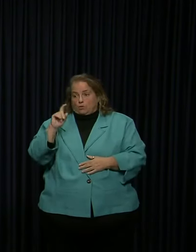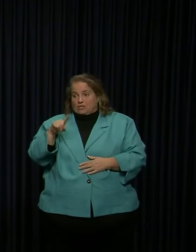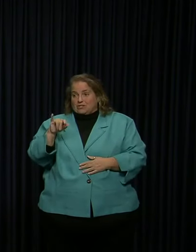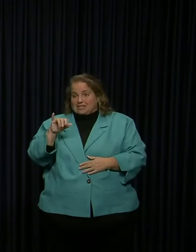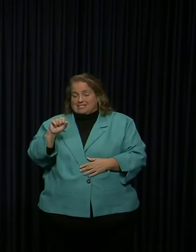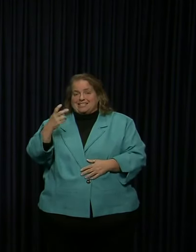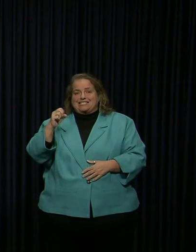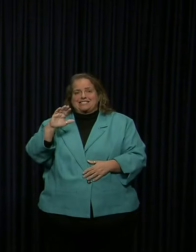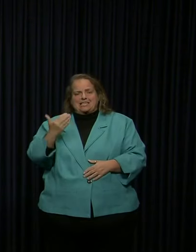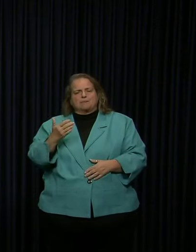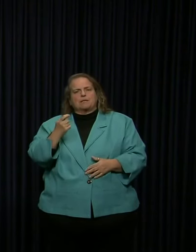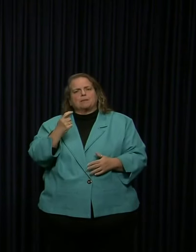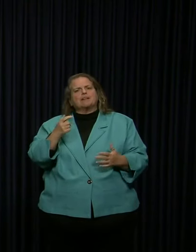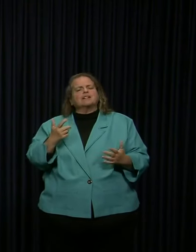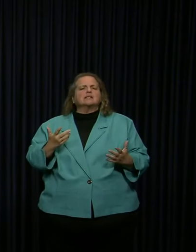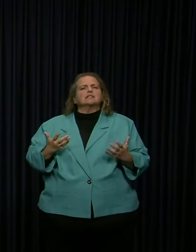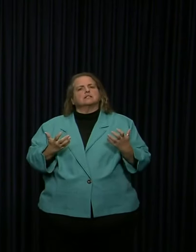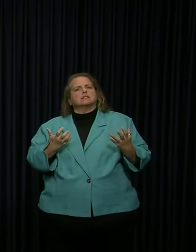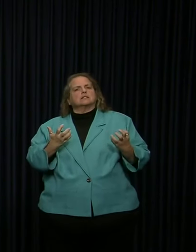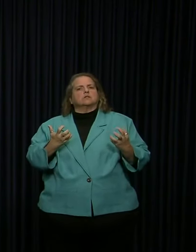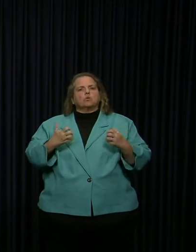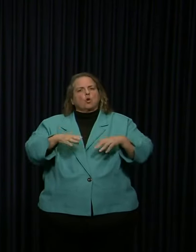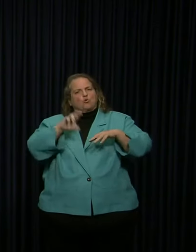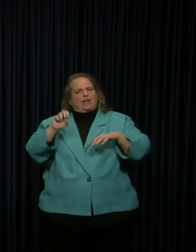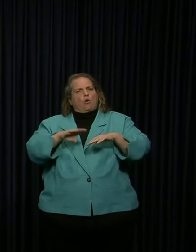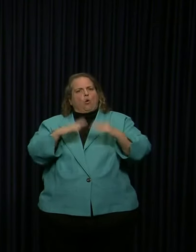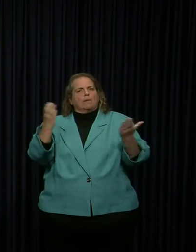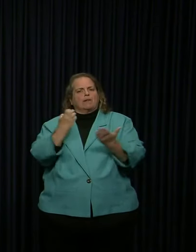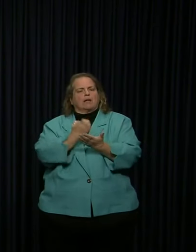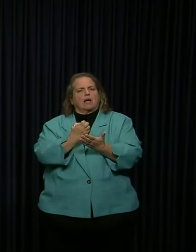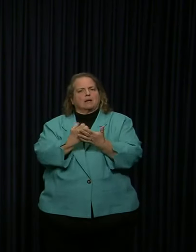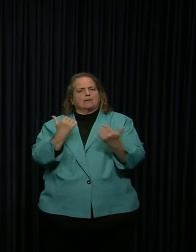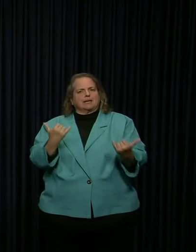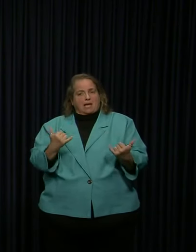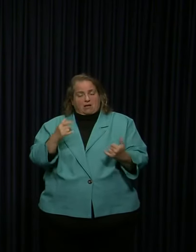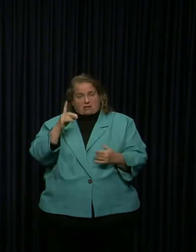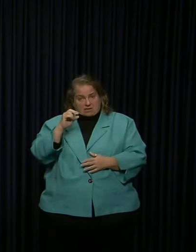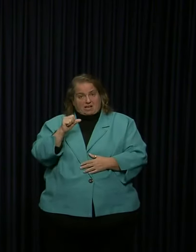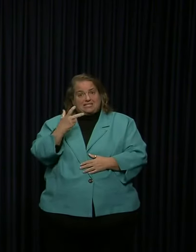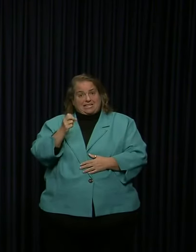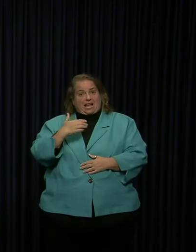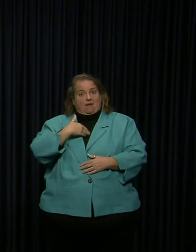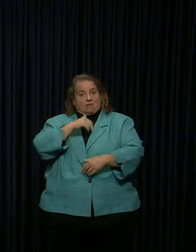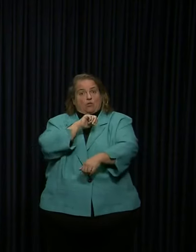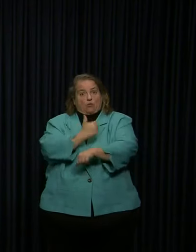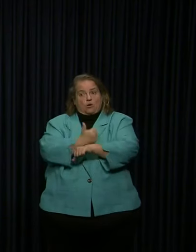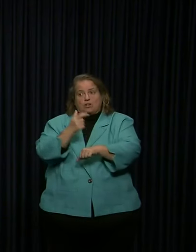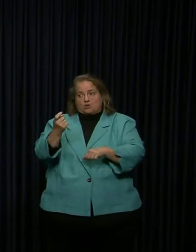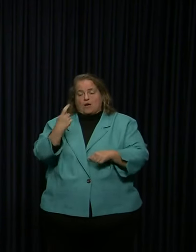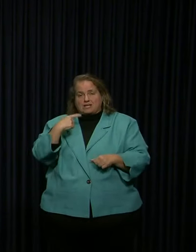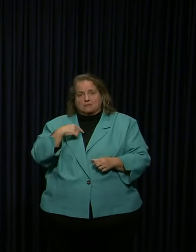THAT MAY 1st IS PROBABLY NOT A REALISTIC DATE. NOW, REMEMBER PREVIOUSLY HE WAS